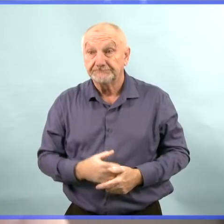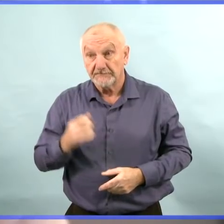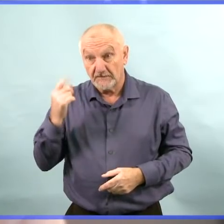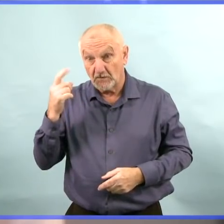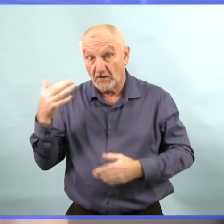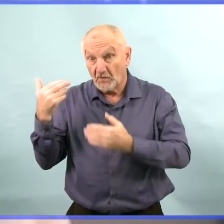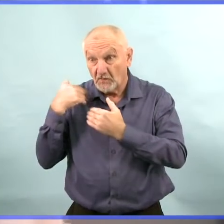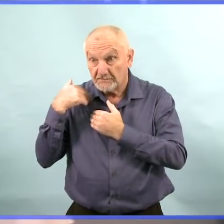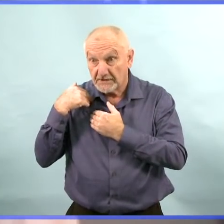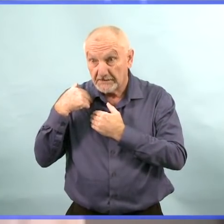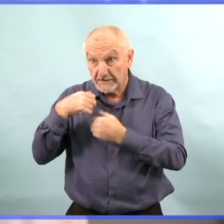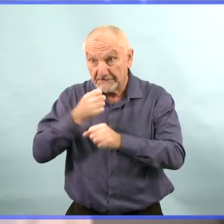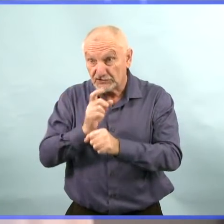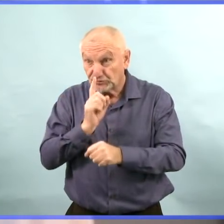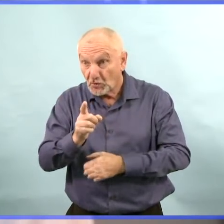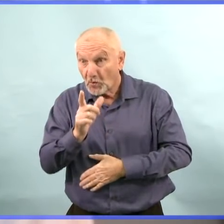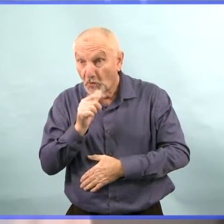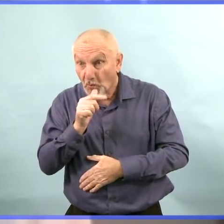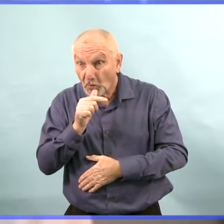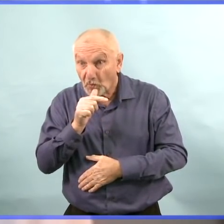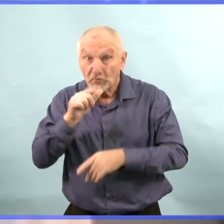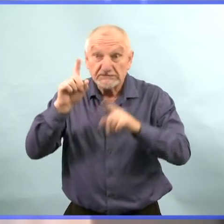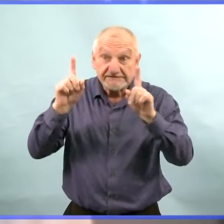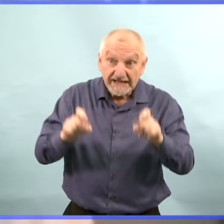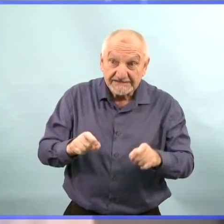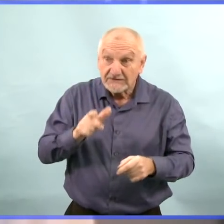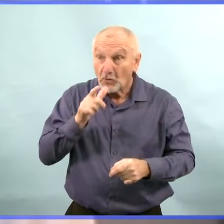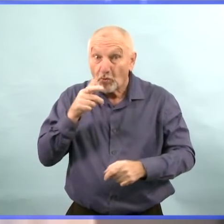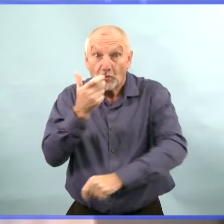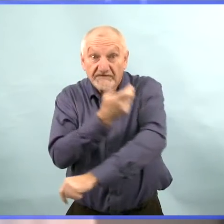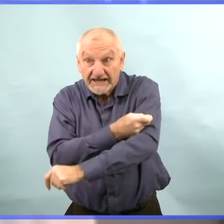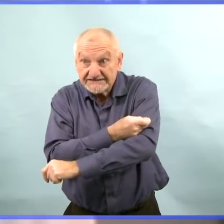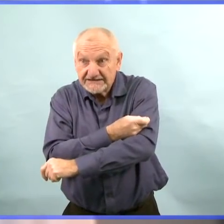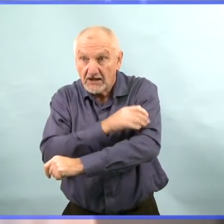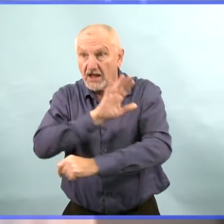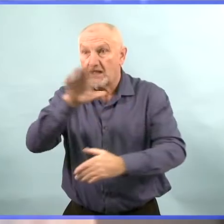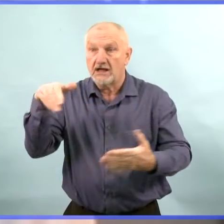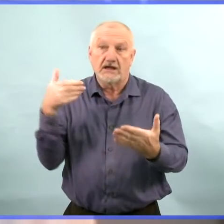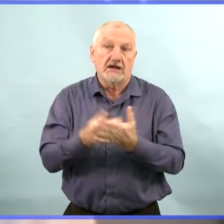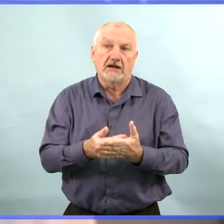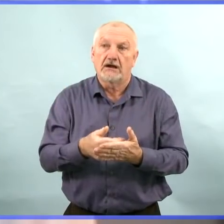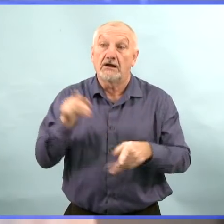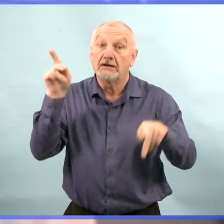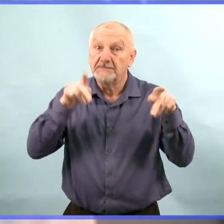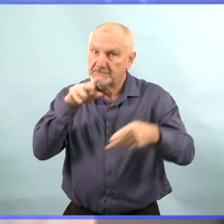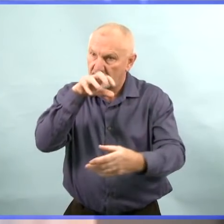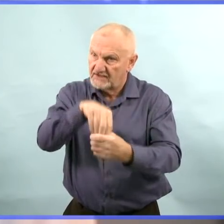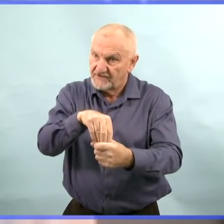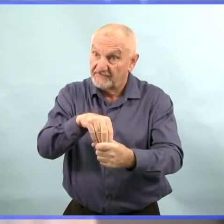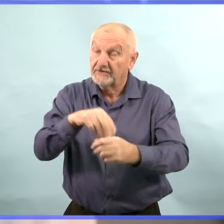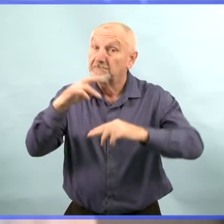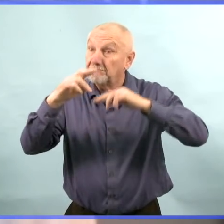to ensure public health orders are being followed today is world aids day i'd like to start by